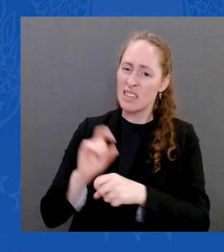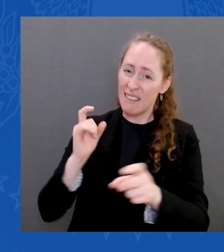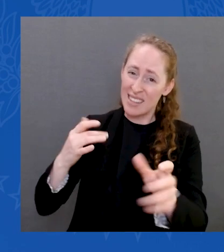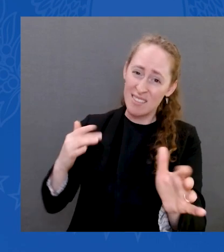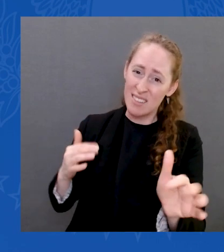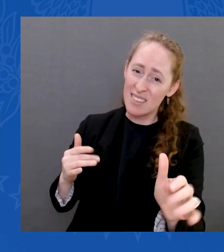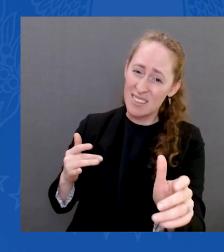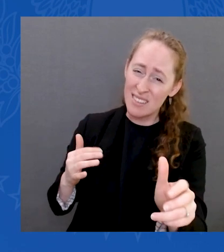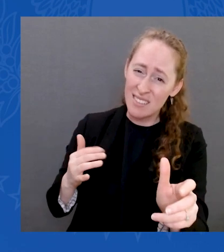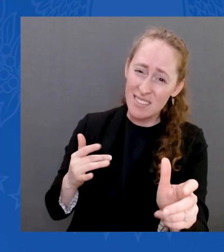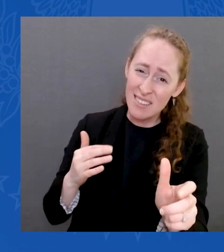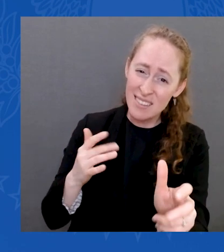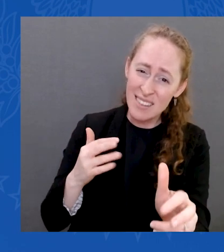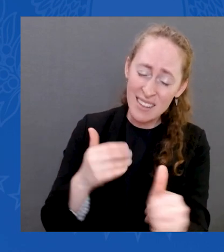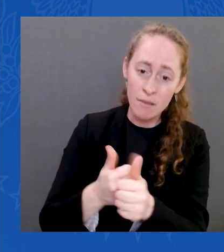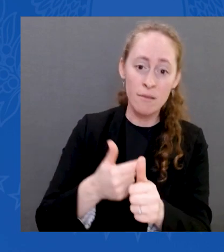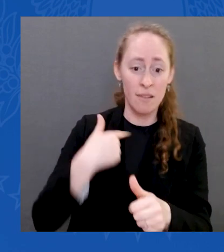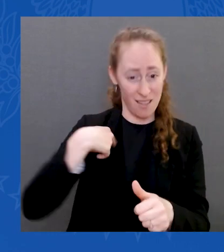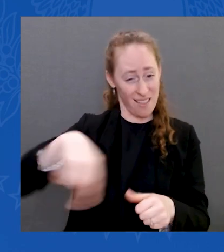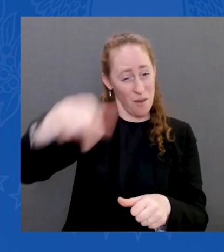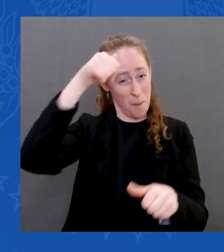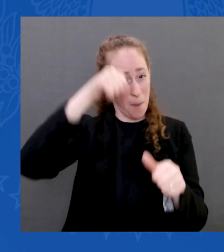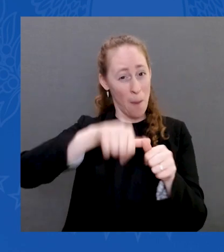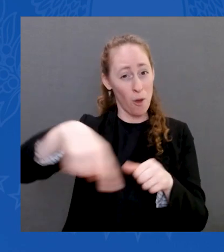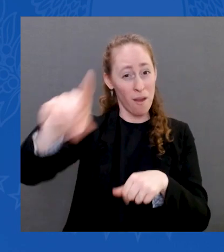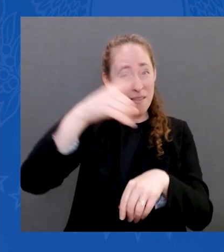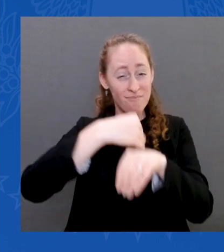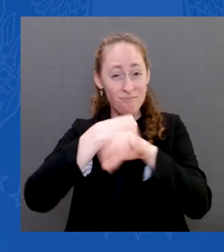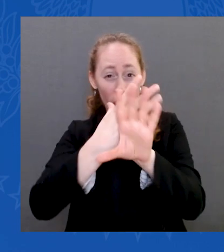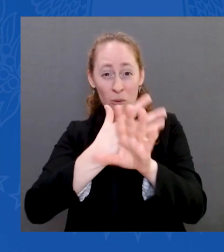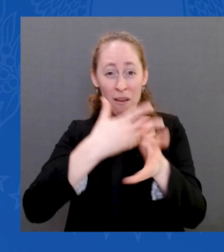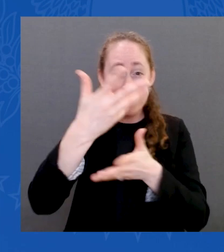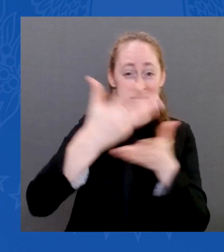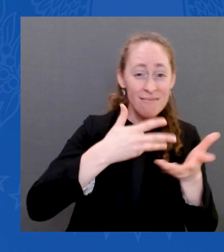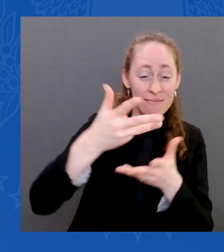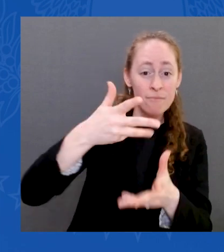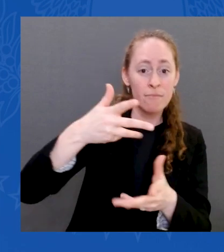the moms and dads understood what you were doing. And that -- no, and they know they realized